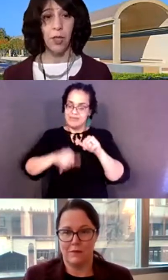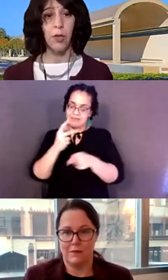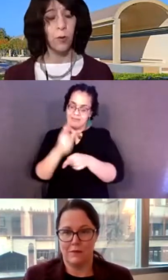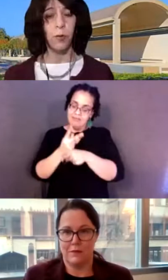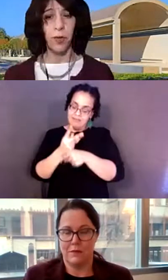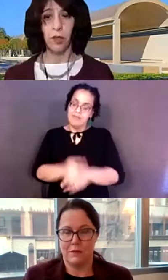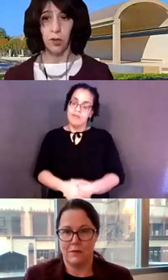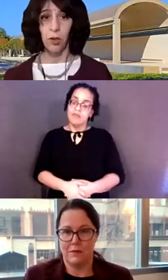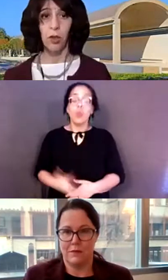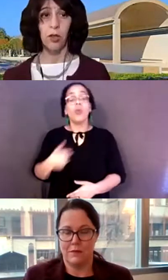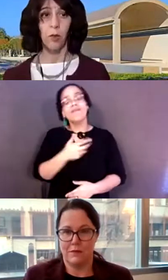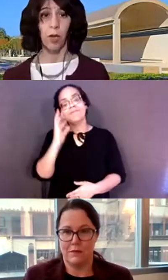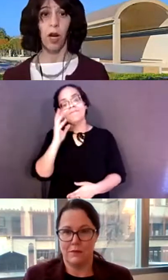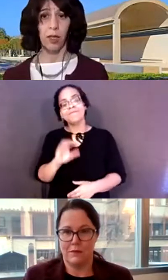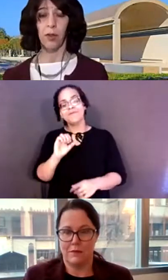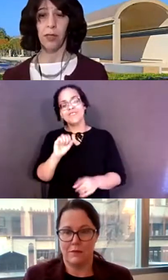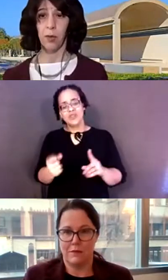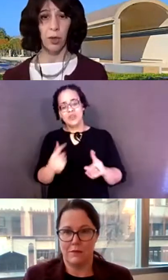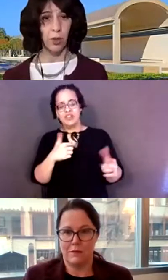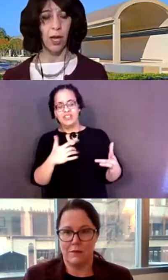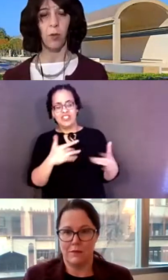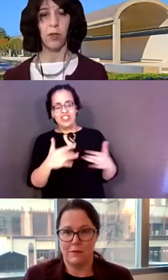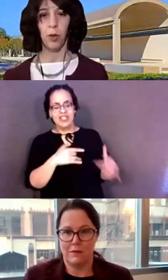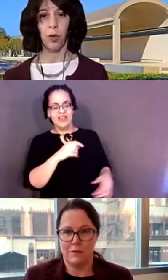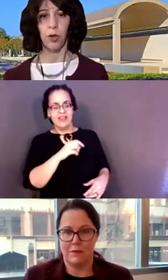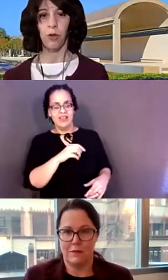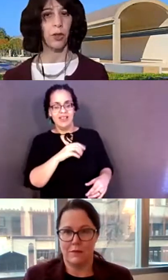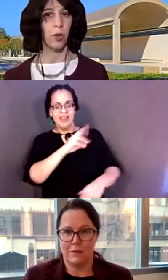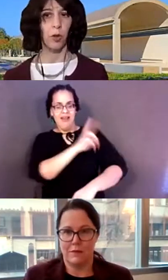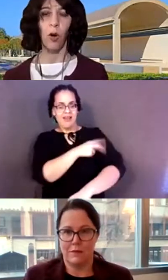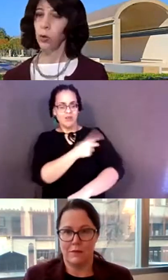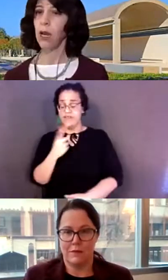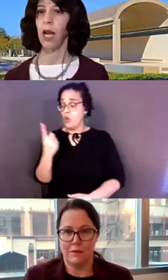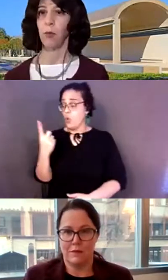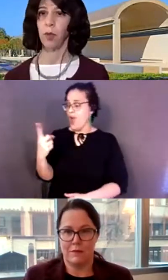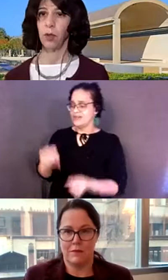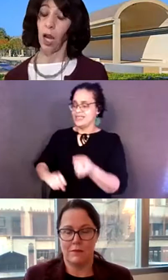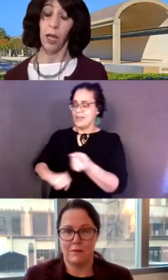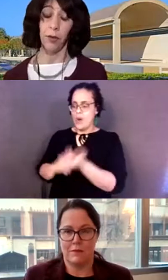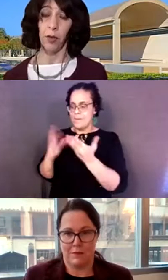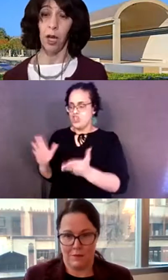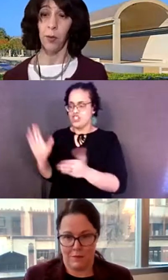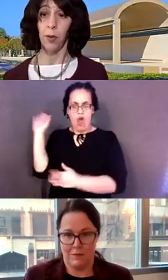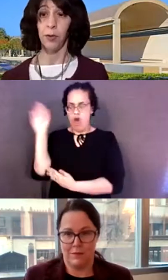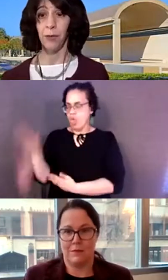where we've been concerned, where a hospital says, well, you can have one support person for your whole time. And